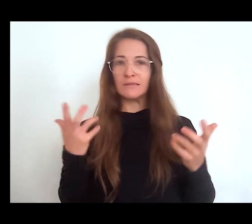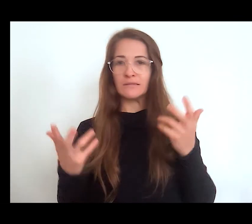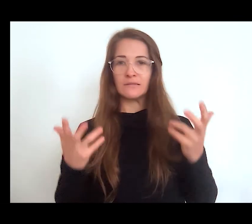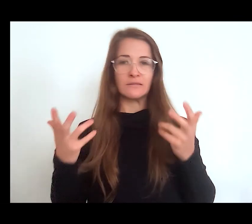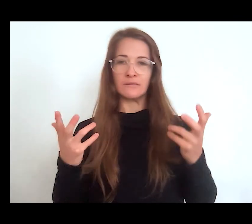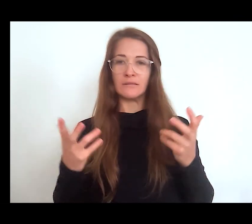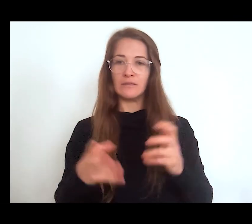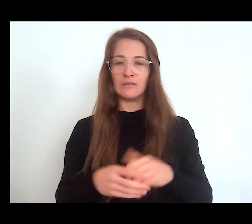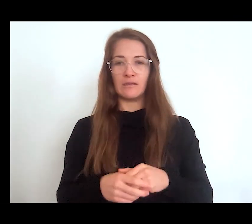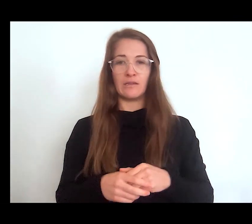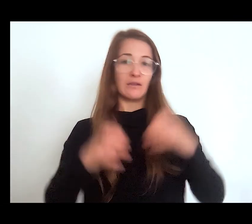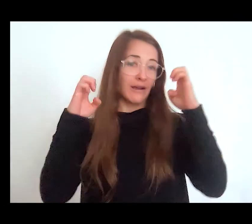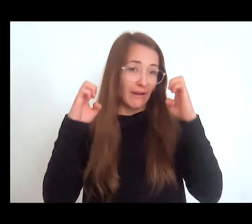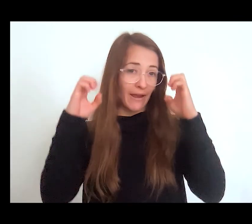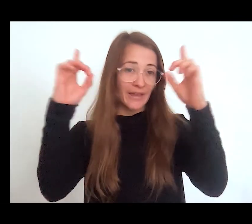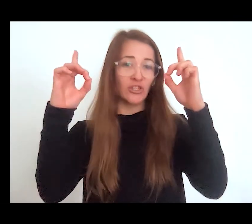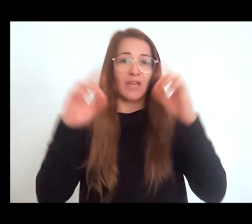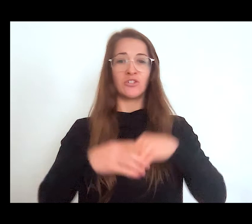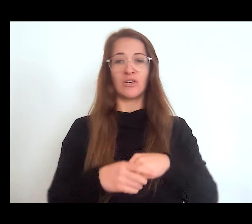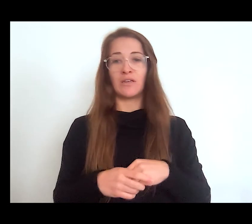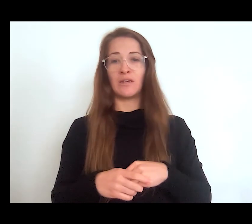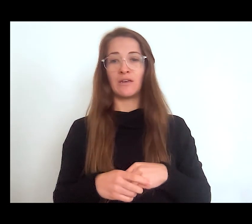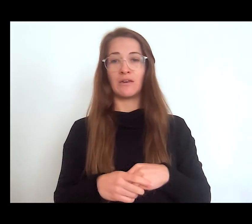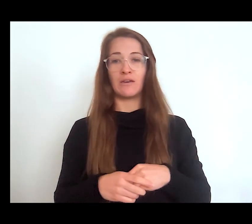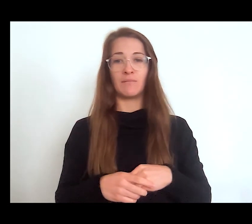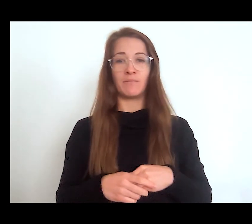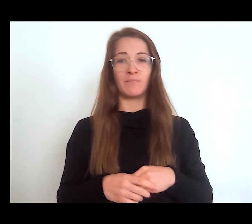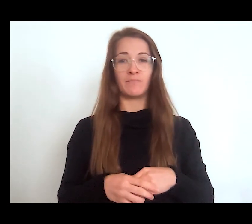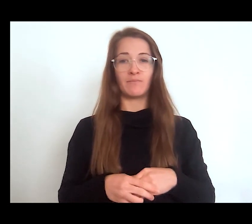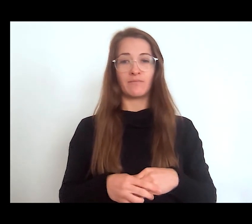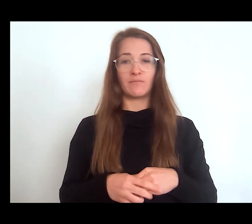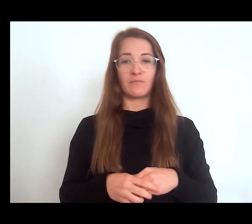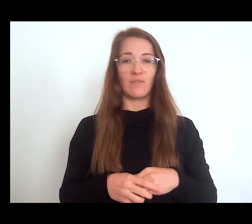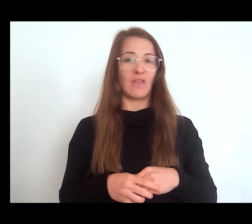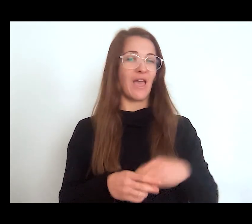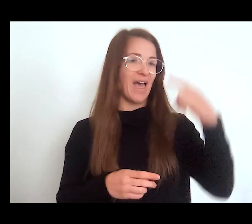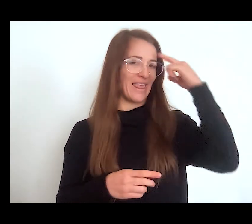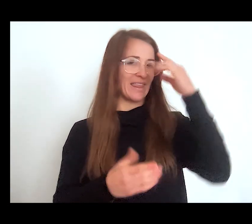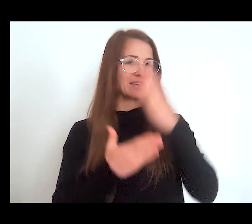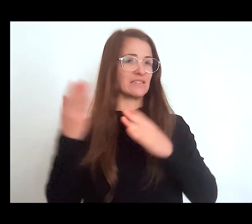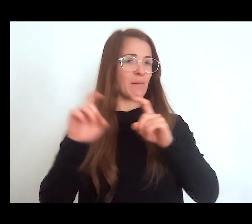BE, YOU KNOW, YOU CAN BE EDUCATION, BUT I THINK IT IS